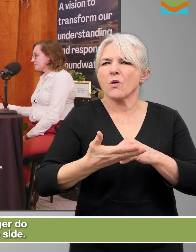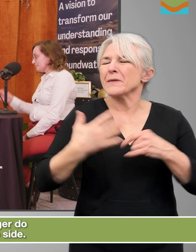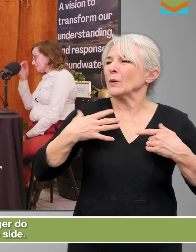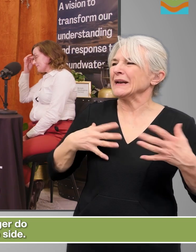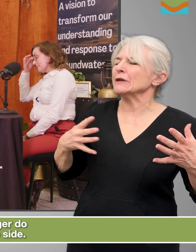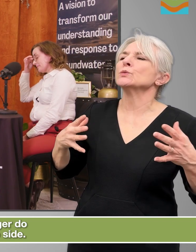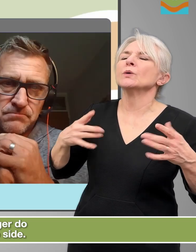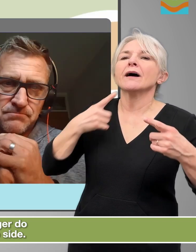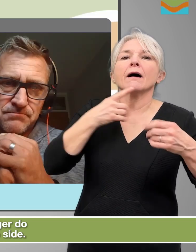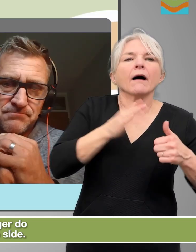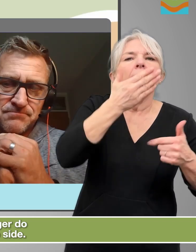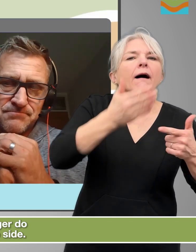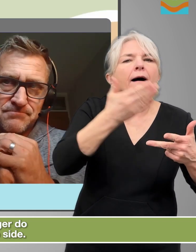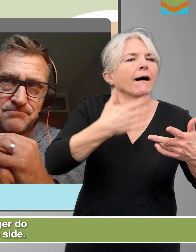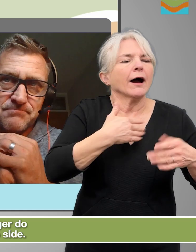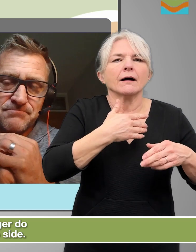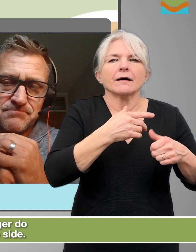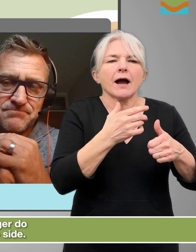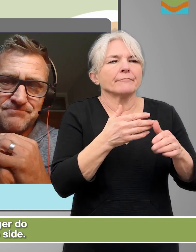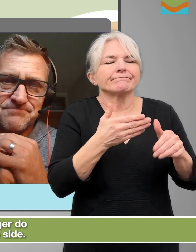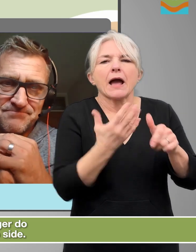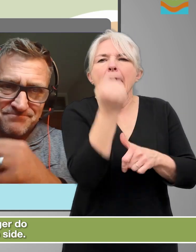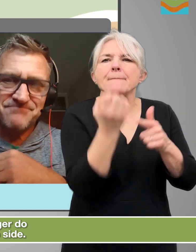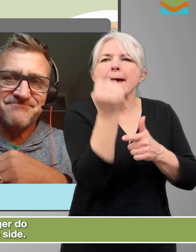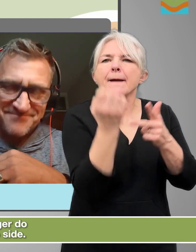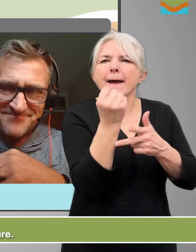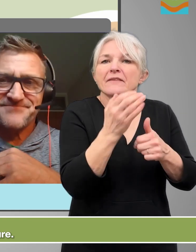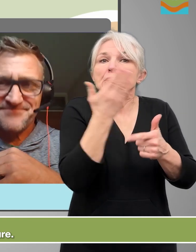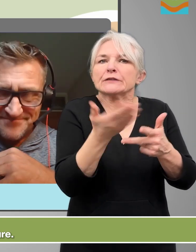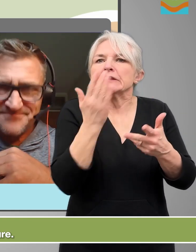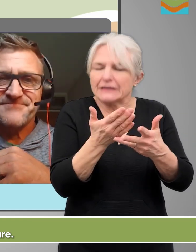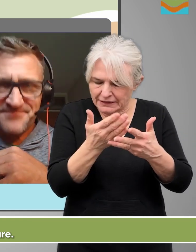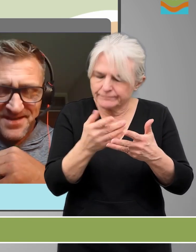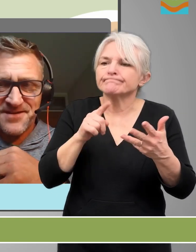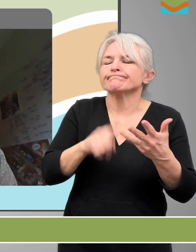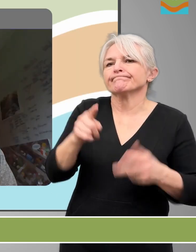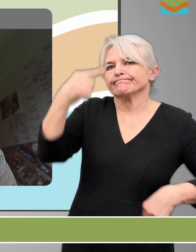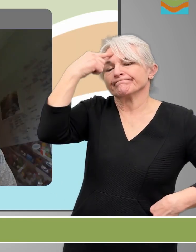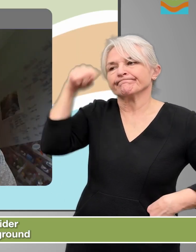We recognise we can no longer do the whole push nature to the side. We have to work with nature. Absolutely.